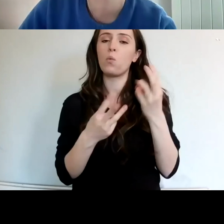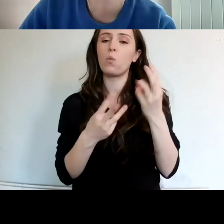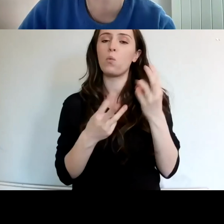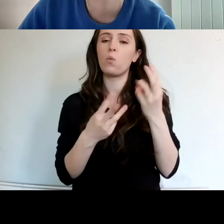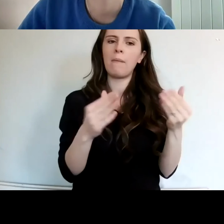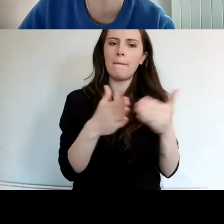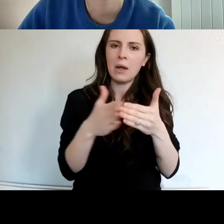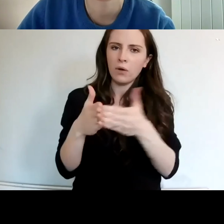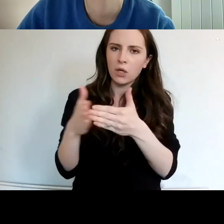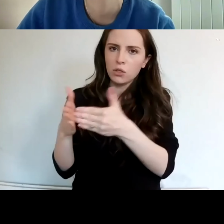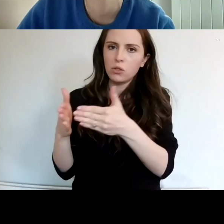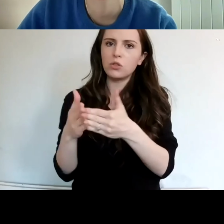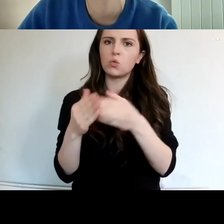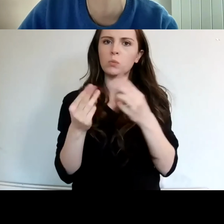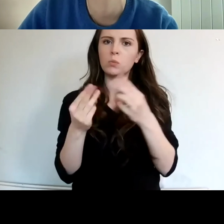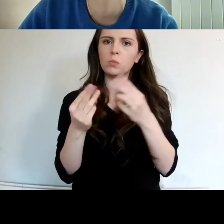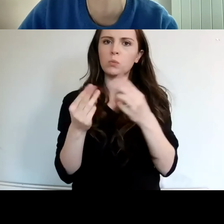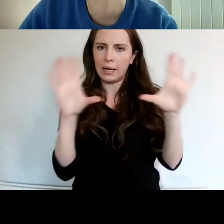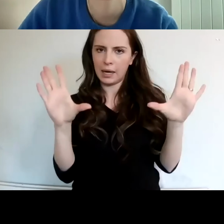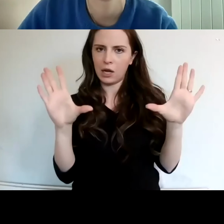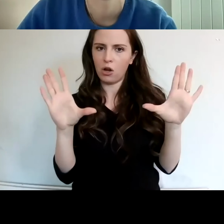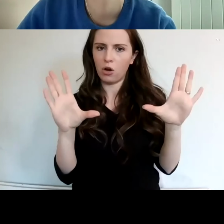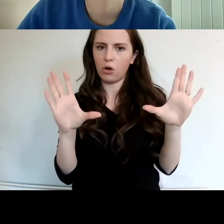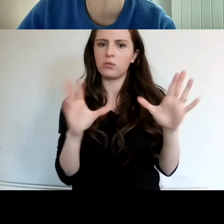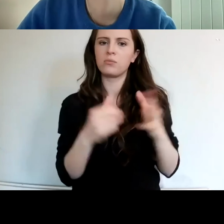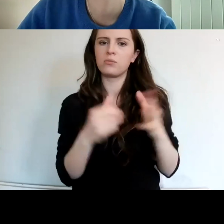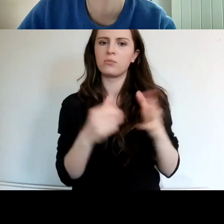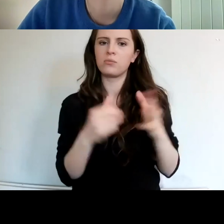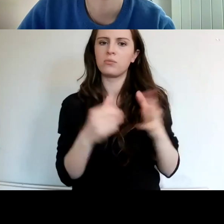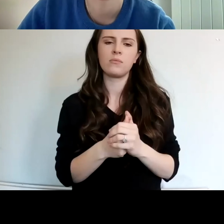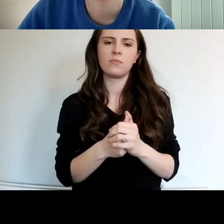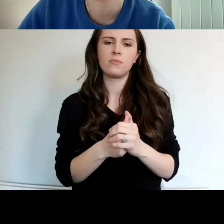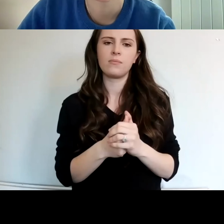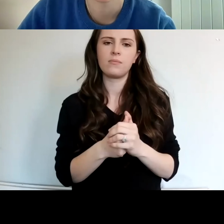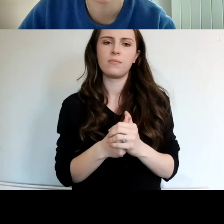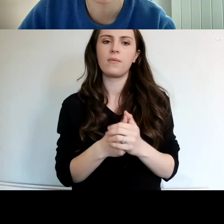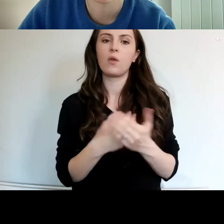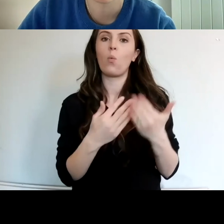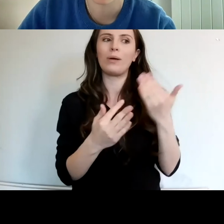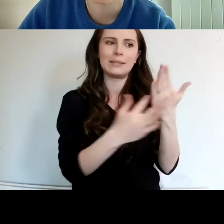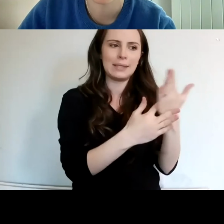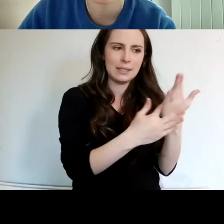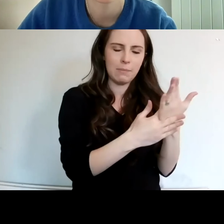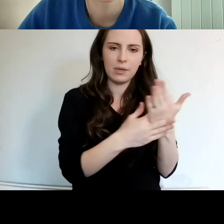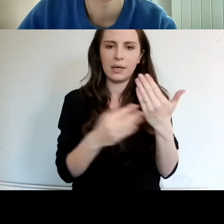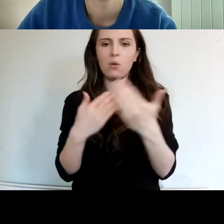the different accessibilities, group-related, reasonable accommodation is individualised.